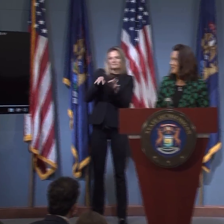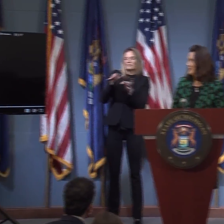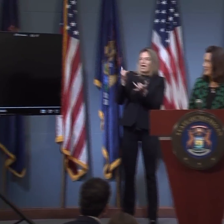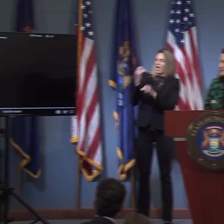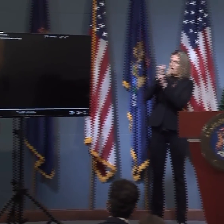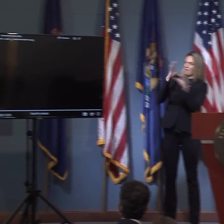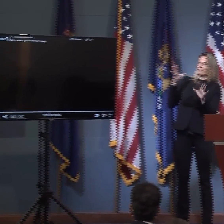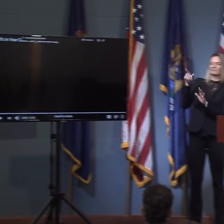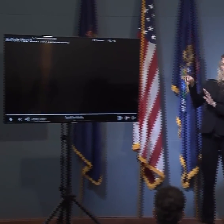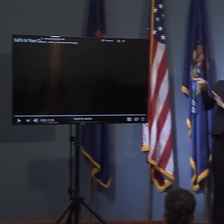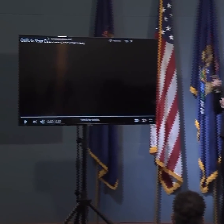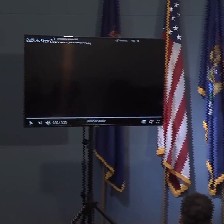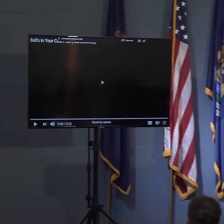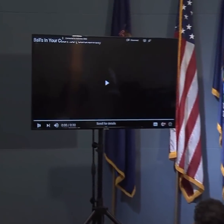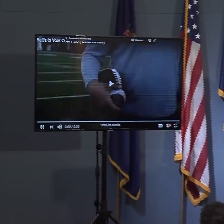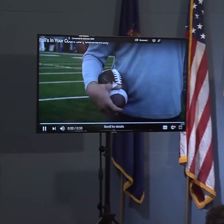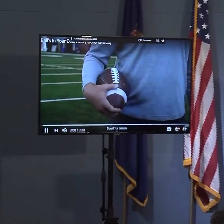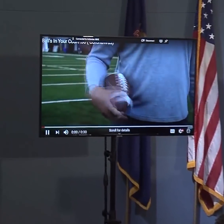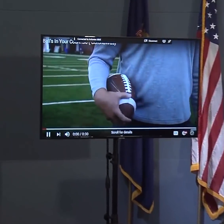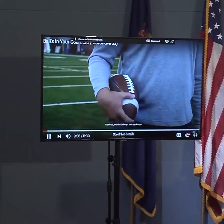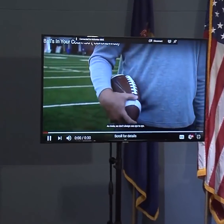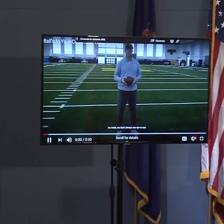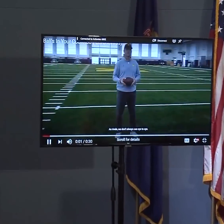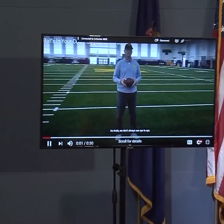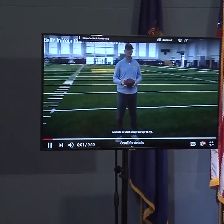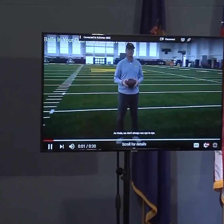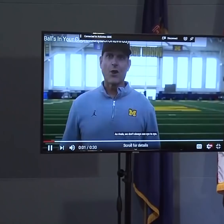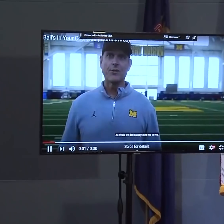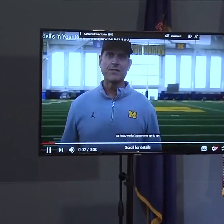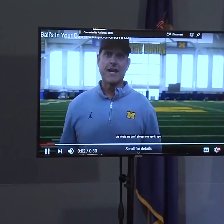PUBLIC UNDERSTAND HOW IMPORTANT IT IS THAT WE ALL WEAR MASK WAN